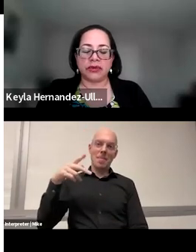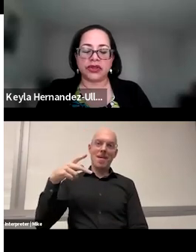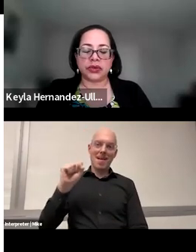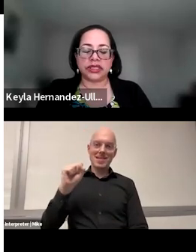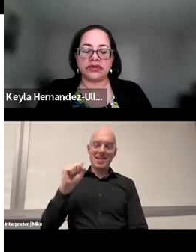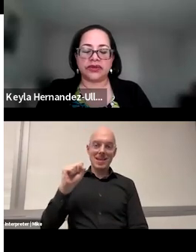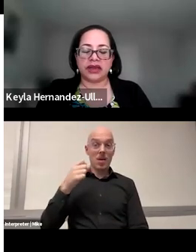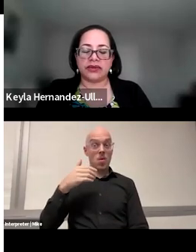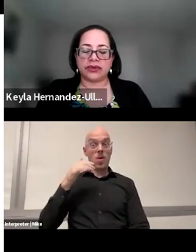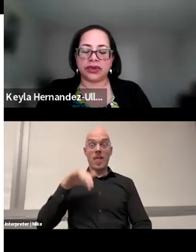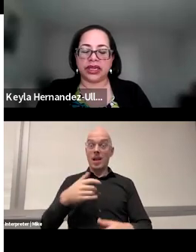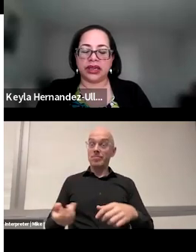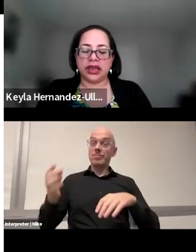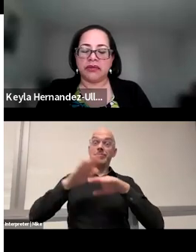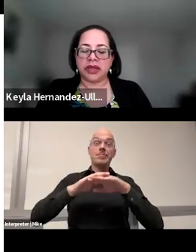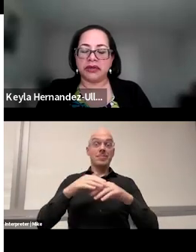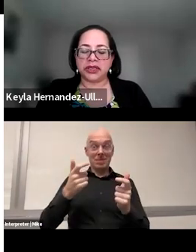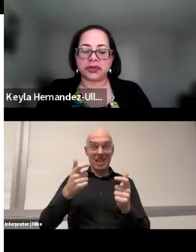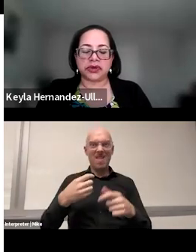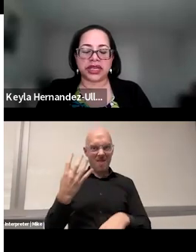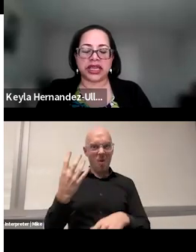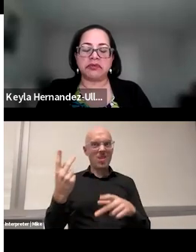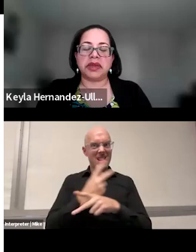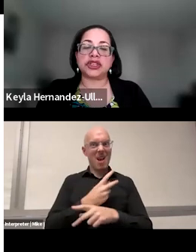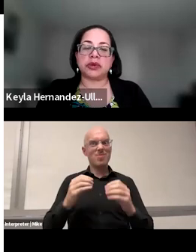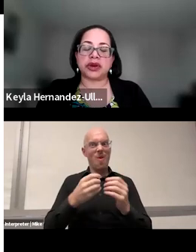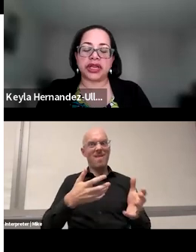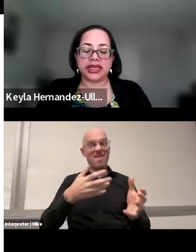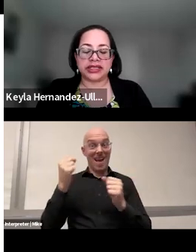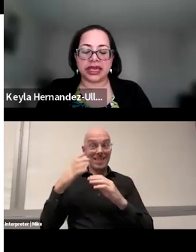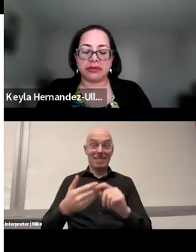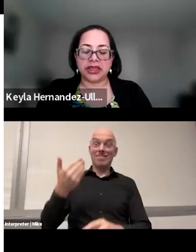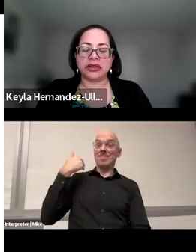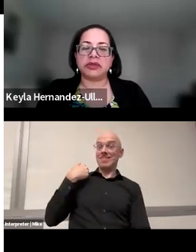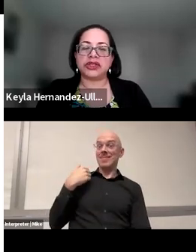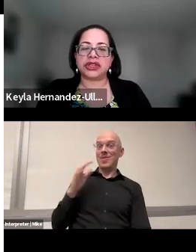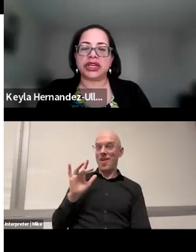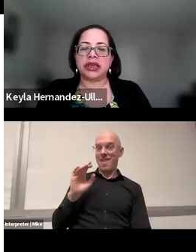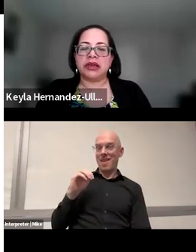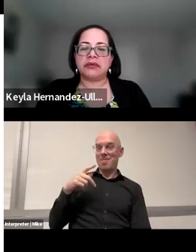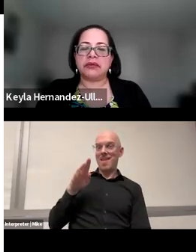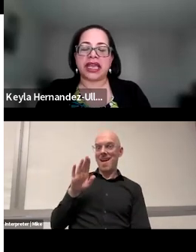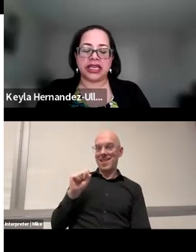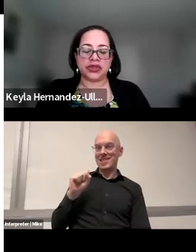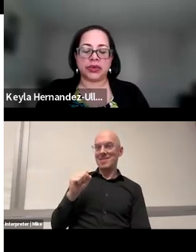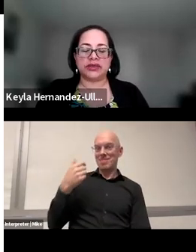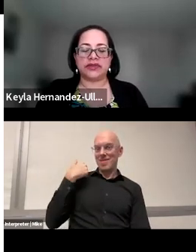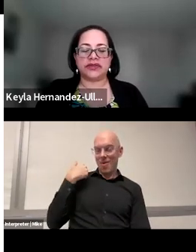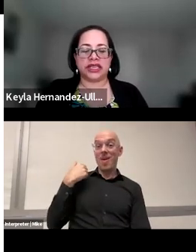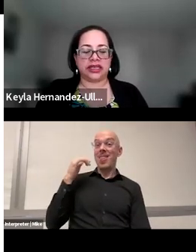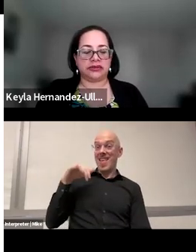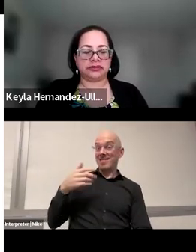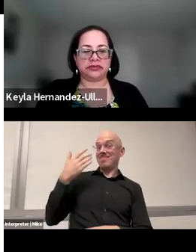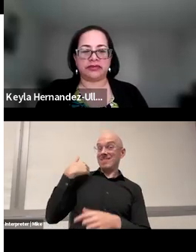Keyla Hernandez-Ulloa: This is a four-fold increase from the 25 3 megabits per second benchmark set by the Commission